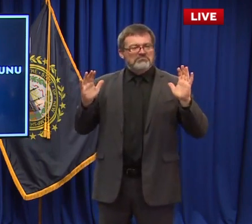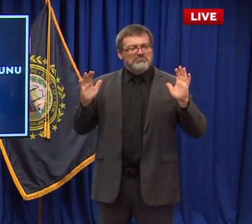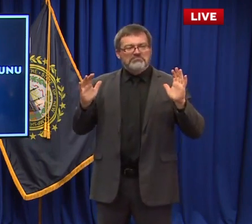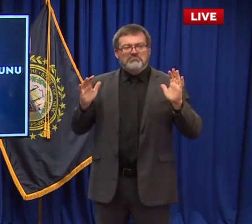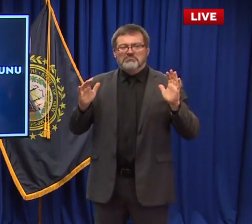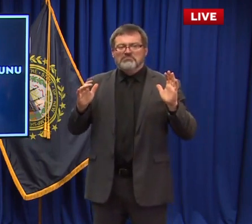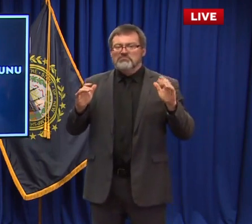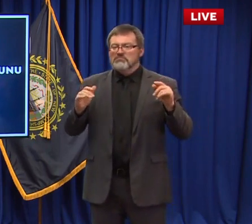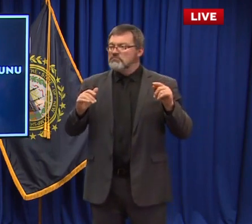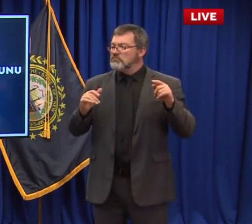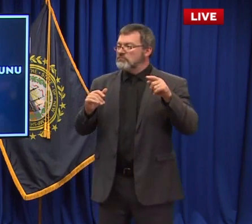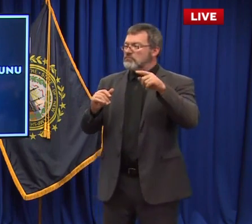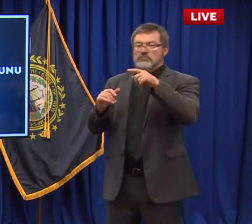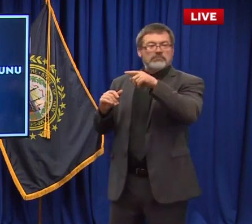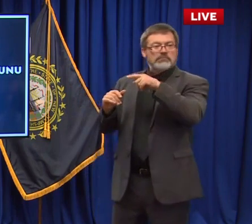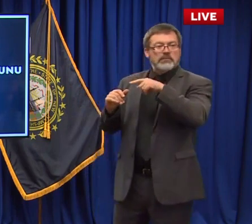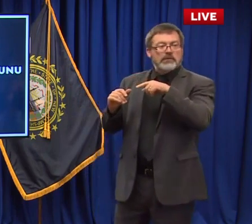DOES THE COMMISSIONER OR DR.